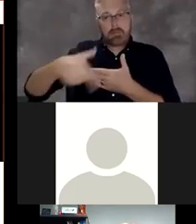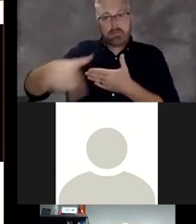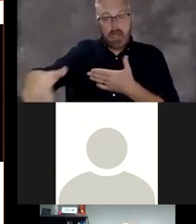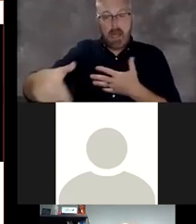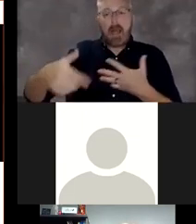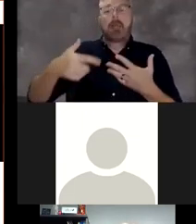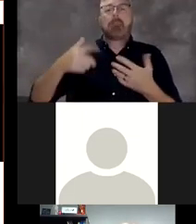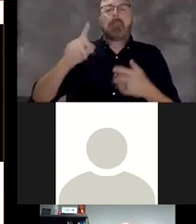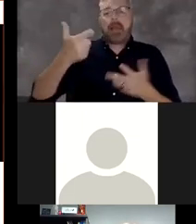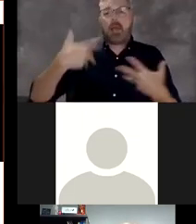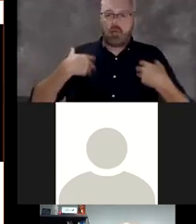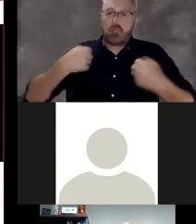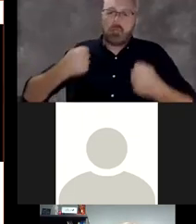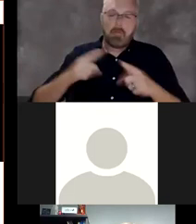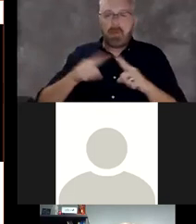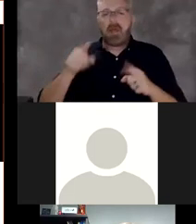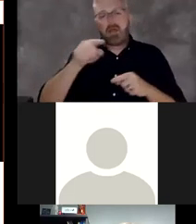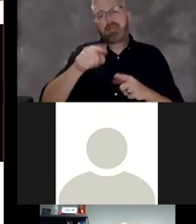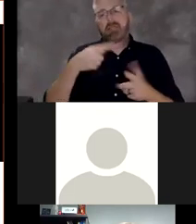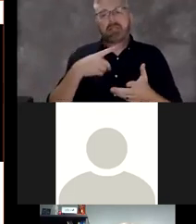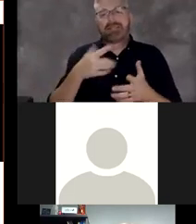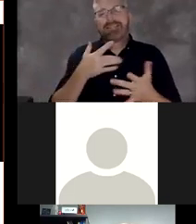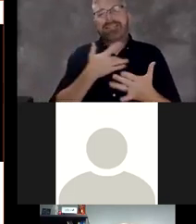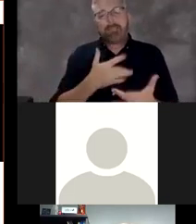GENERALLY THE STATUTE OF LIMITATIONS DOESN'T START